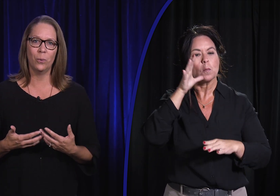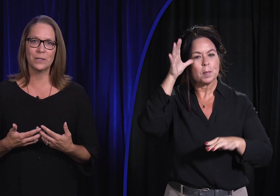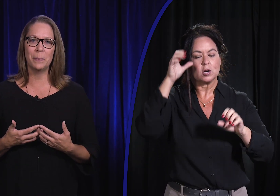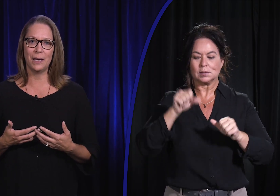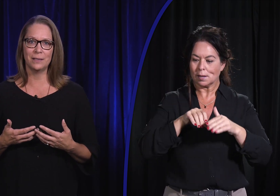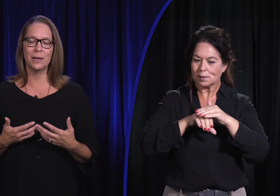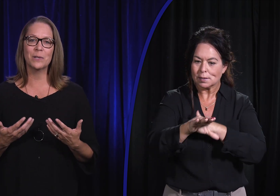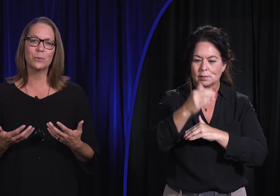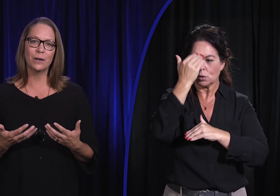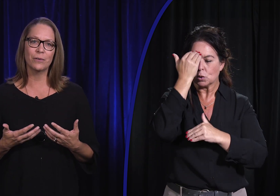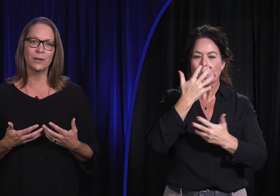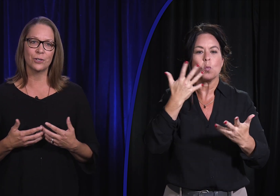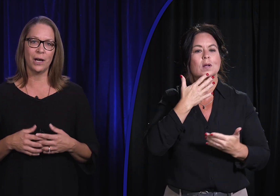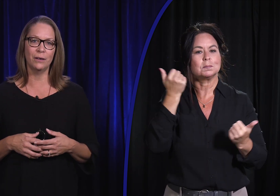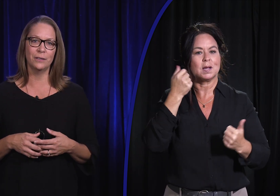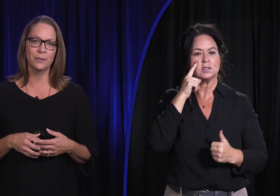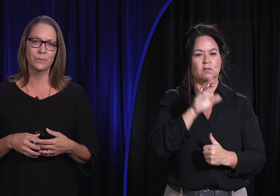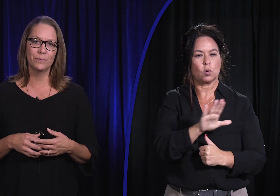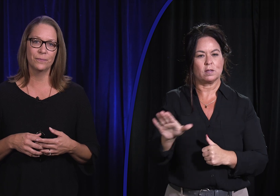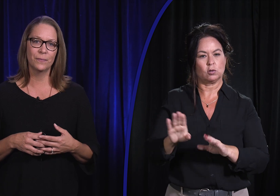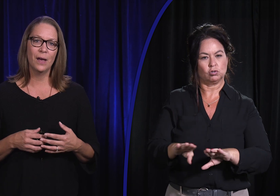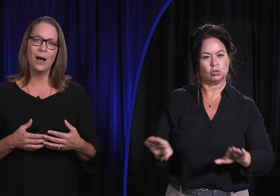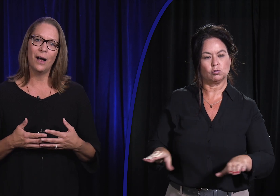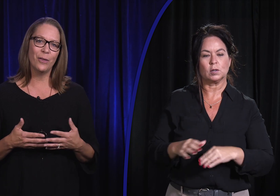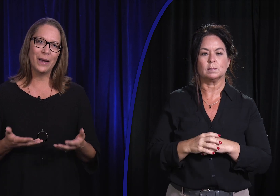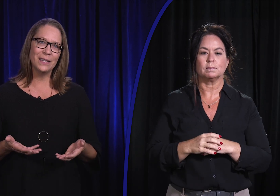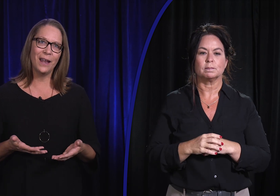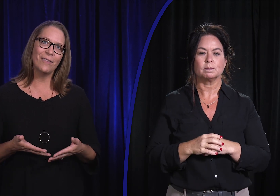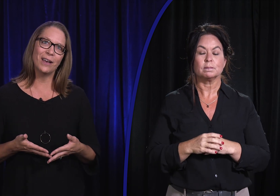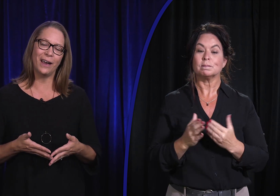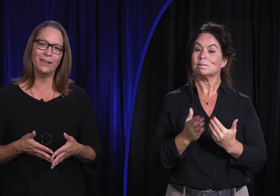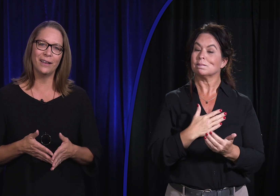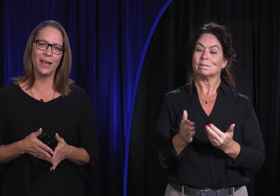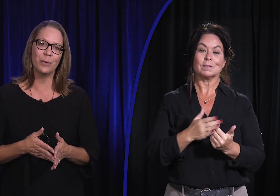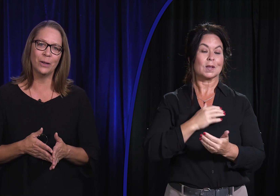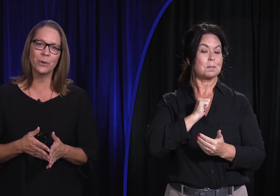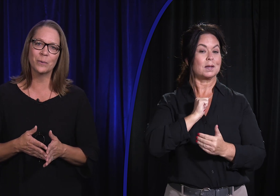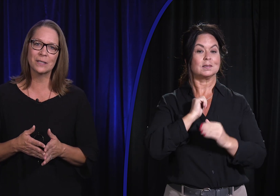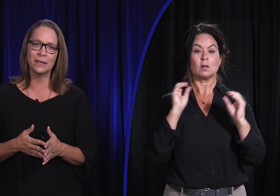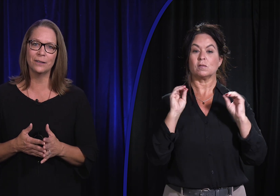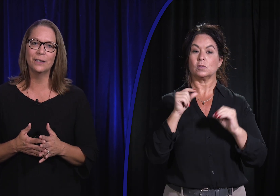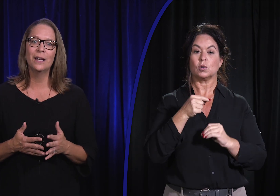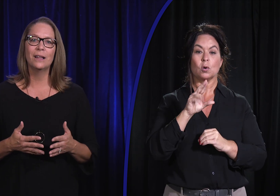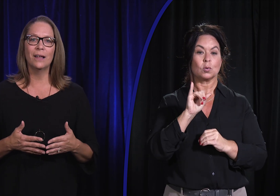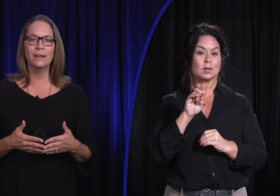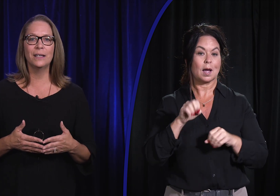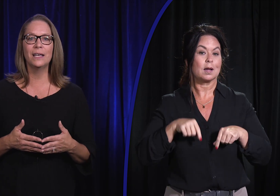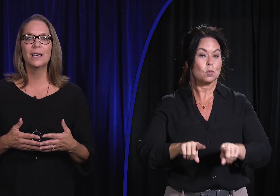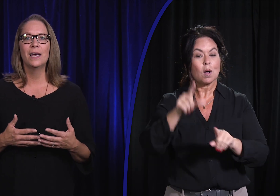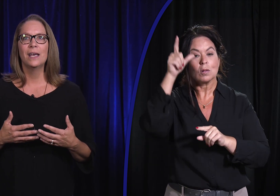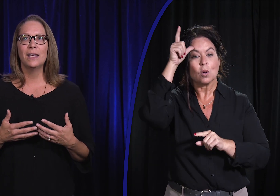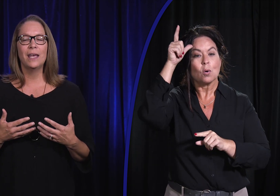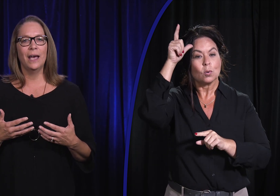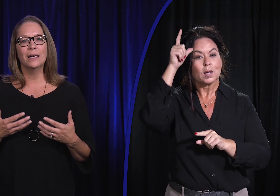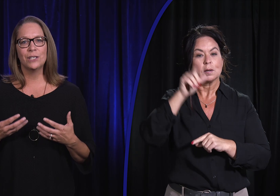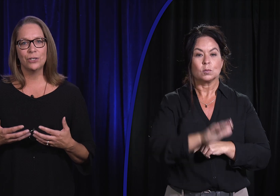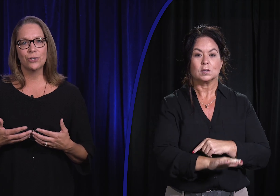what's best and what's right for their child. Although I didn't have a guide like that when Logan was little, luckily he had teachers